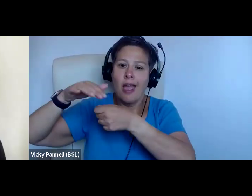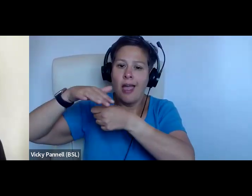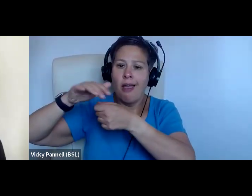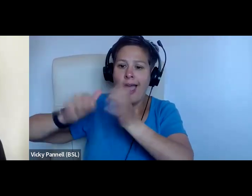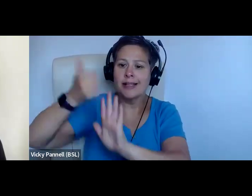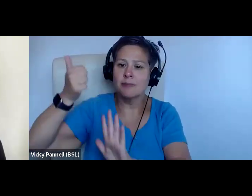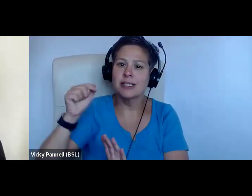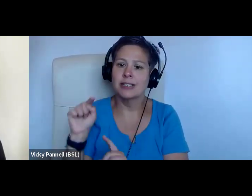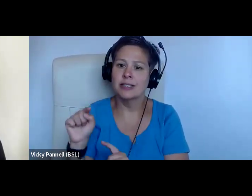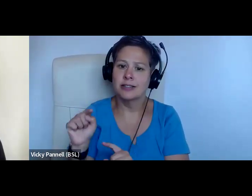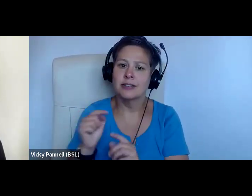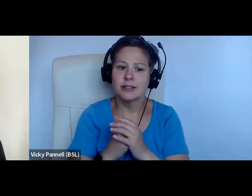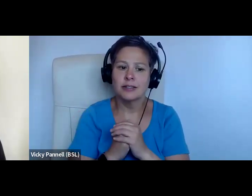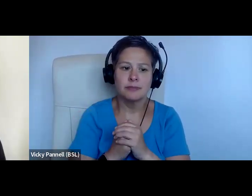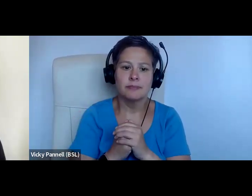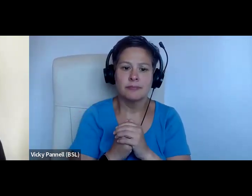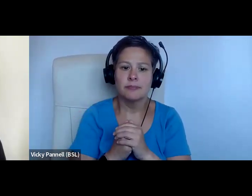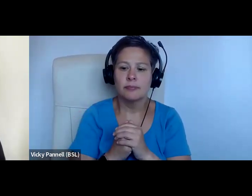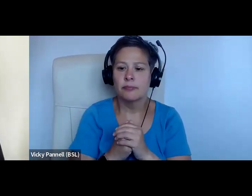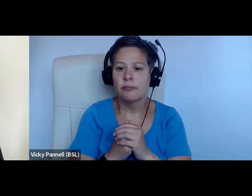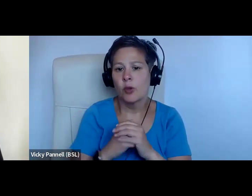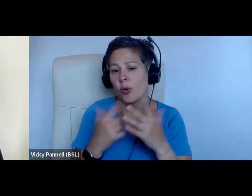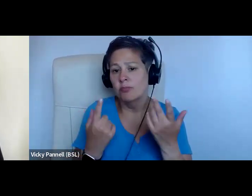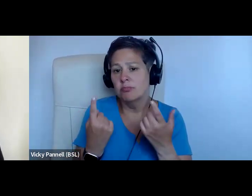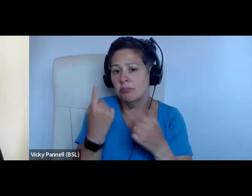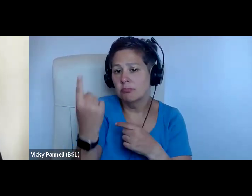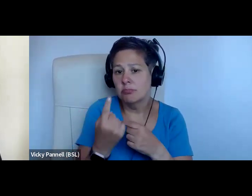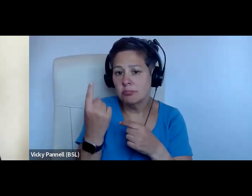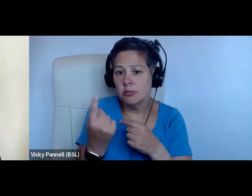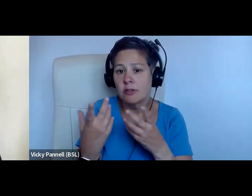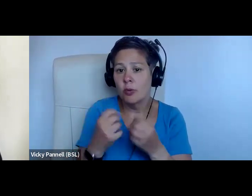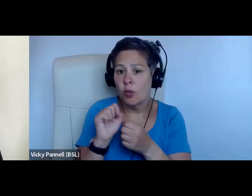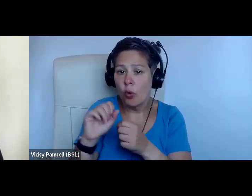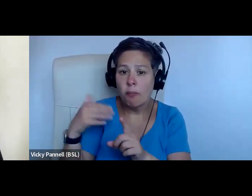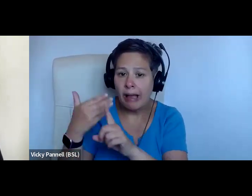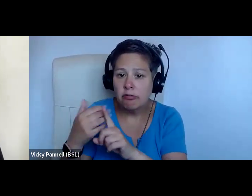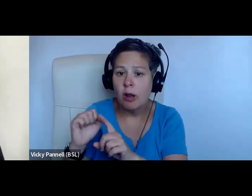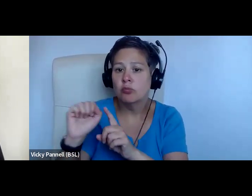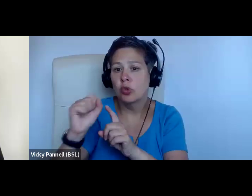In the context of a think tank where we are drawing on our connections with various different organizations